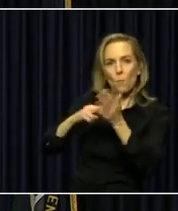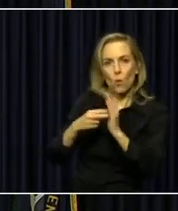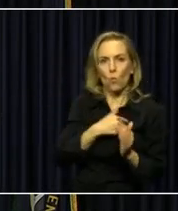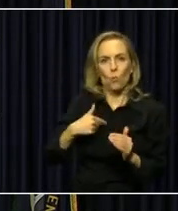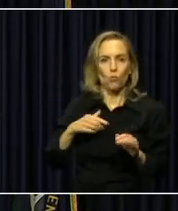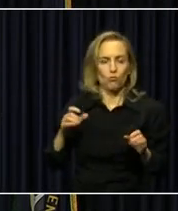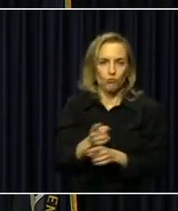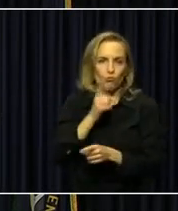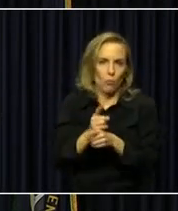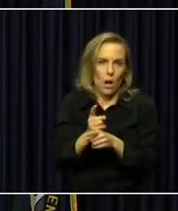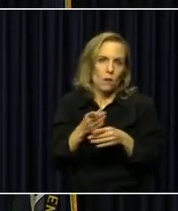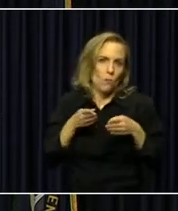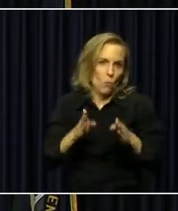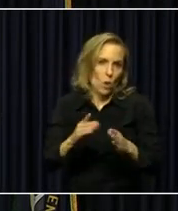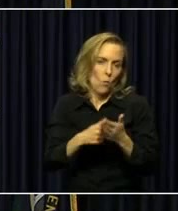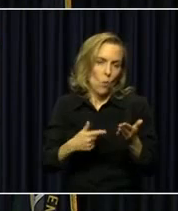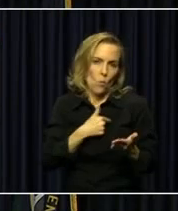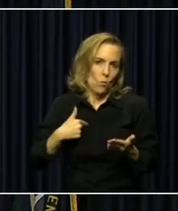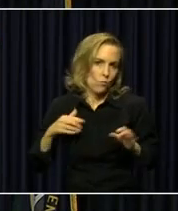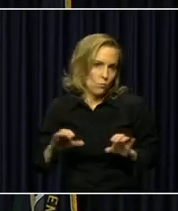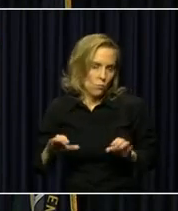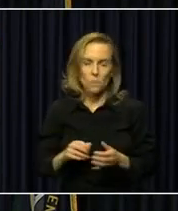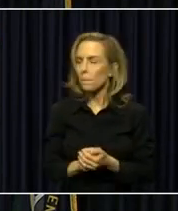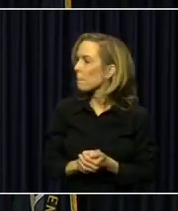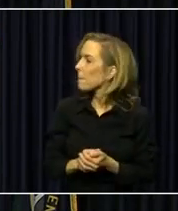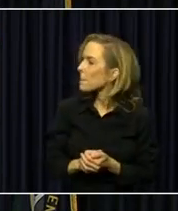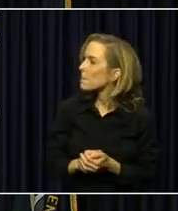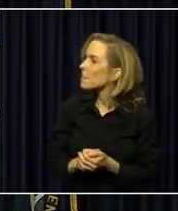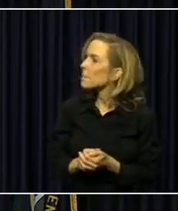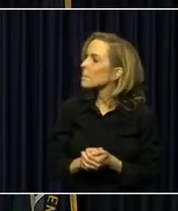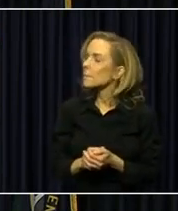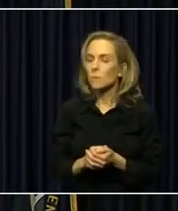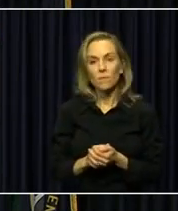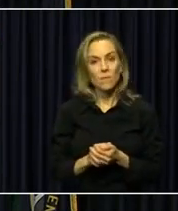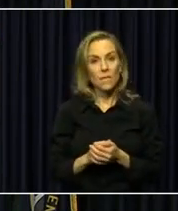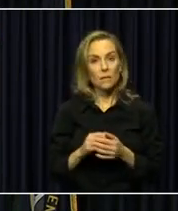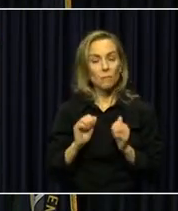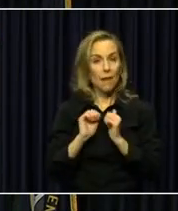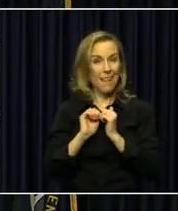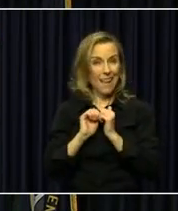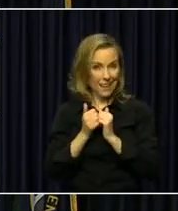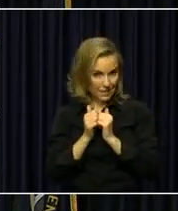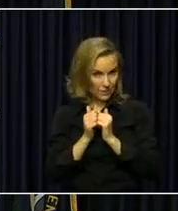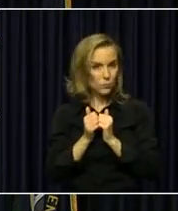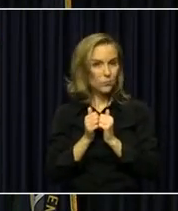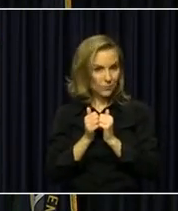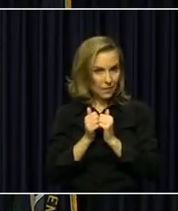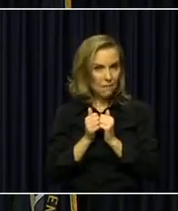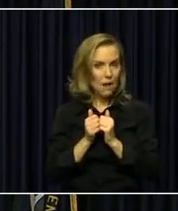THERE'S TESTING CAPACITY IN KENTUCKY THAT WE CAN'T USE BECAUSE WE DON'T HAVE ENOUGH SWABS.